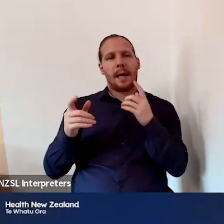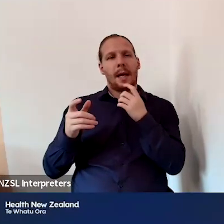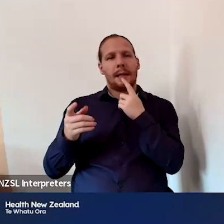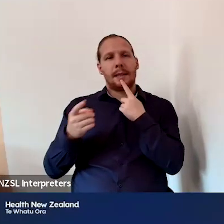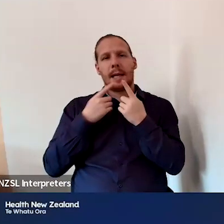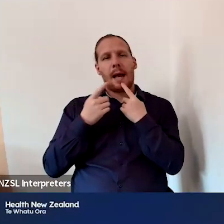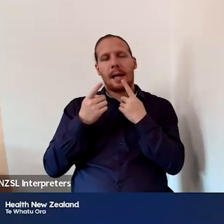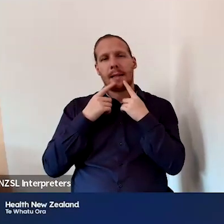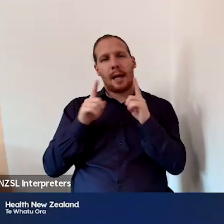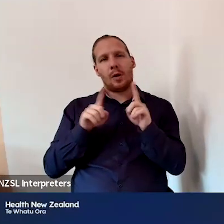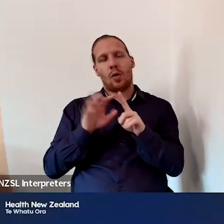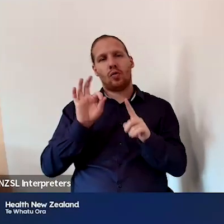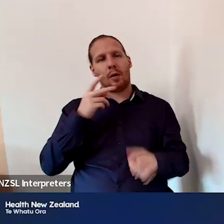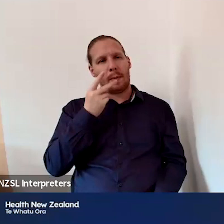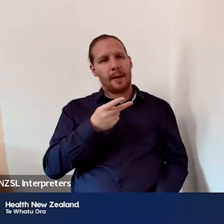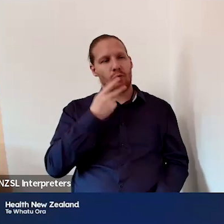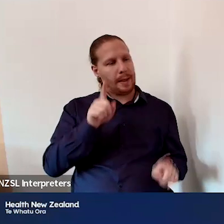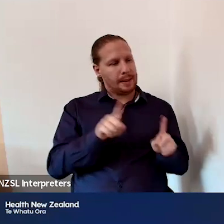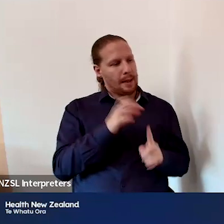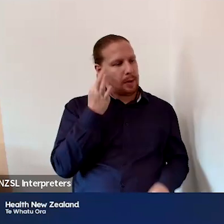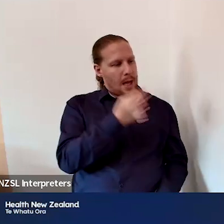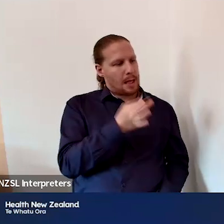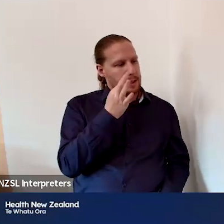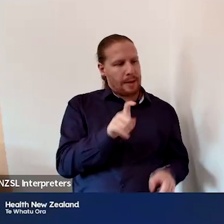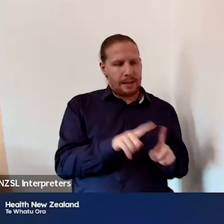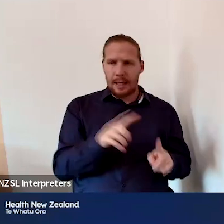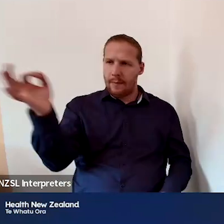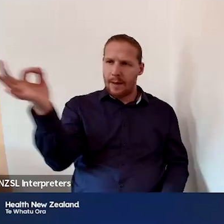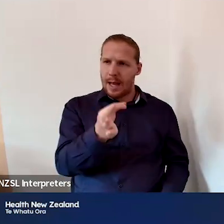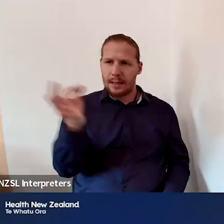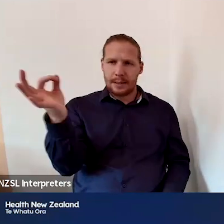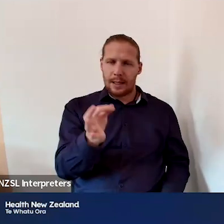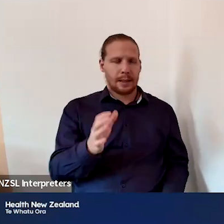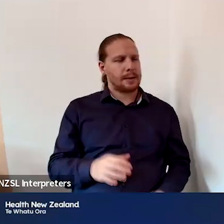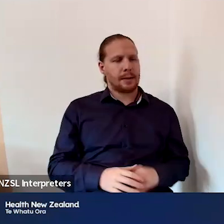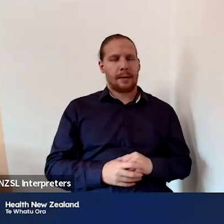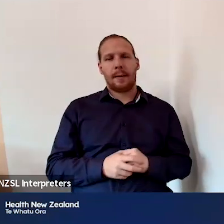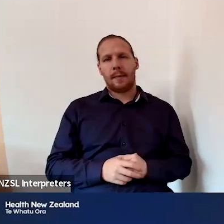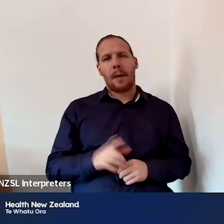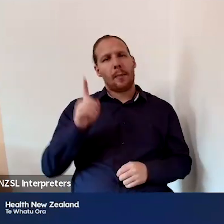of similar questions over and over again. I don't know. I know the Ministry of Health have,